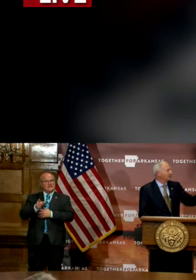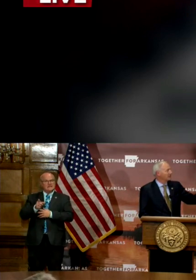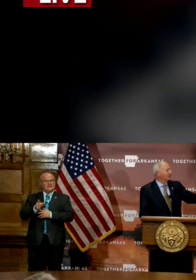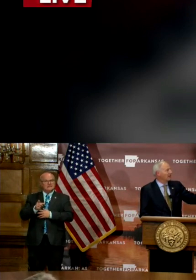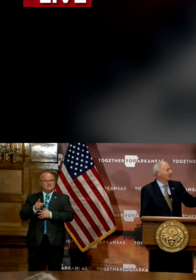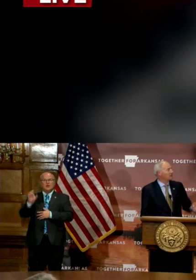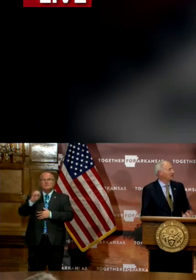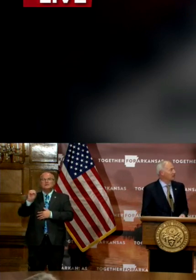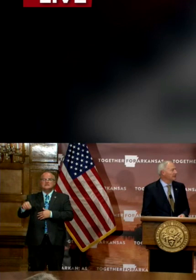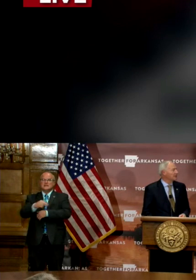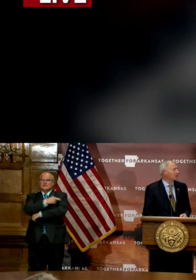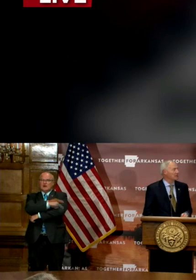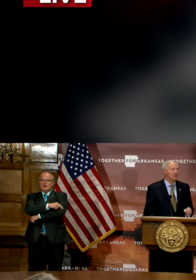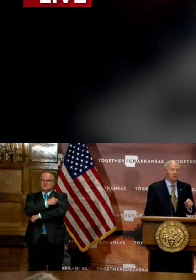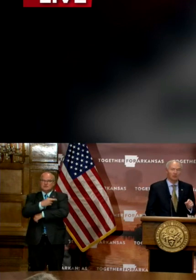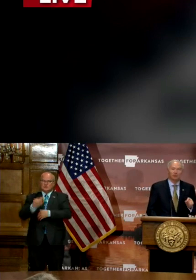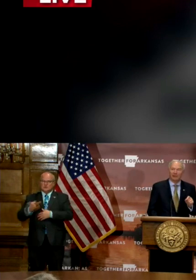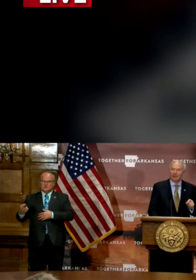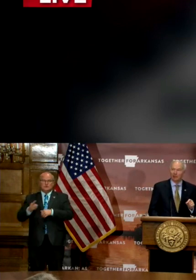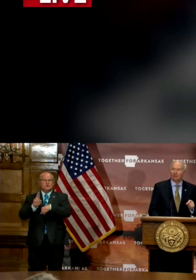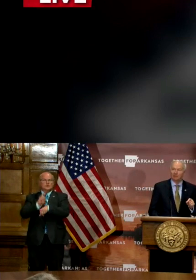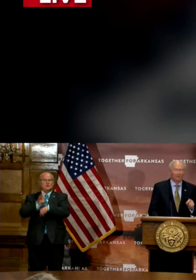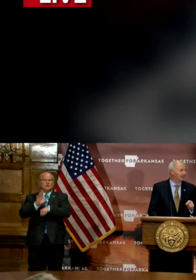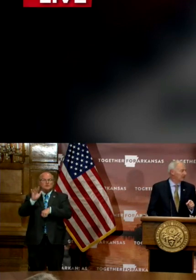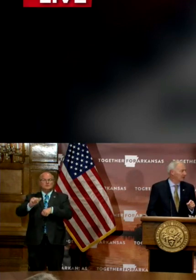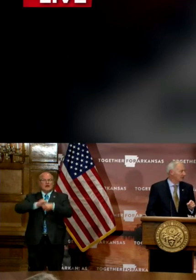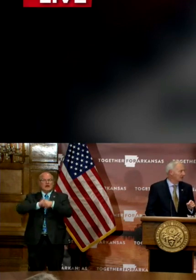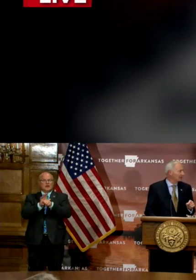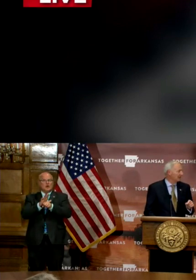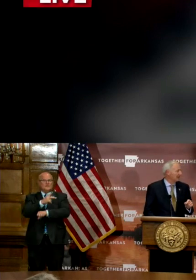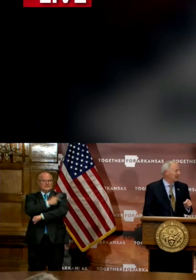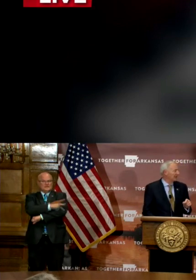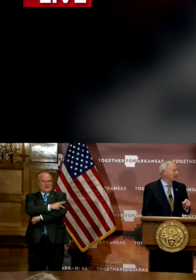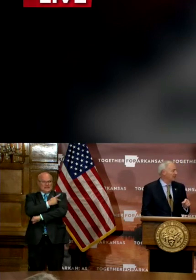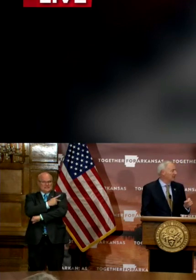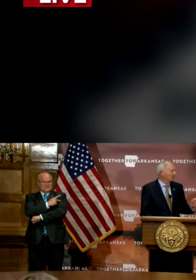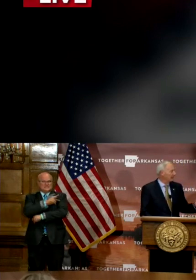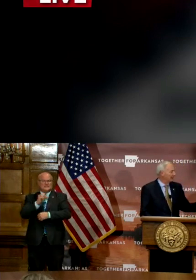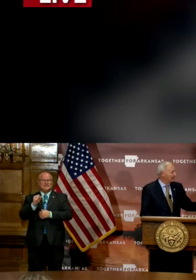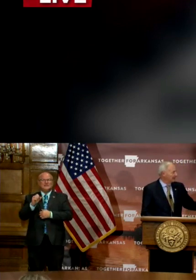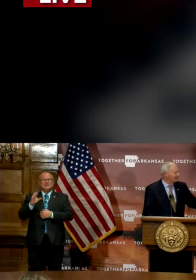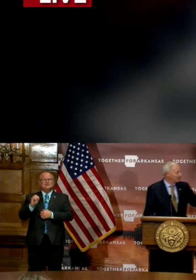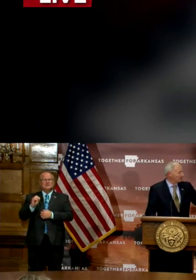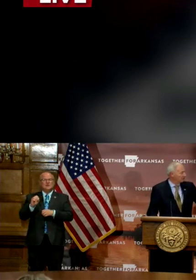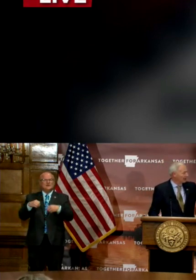DIFFERENT WAY. AND THESE ARE PERCENT OF